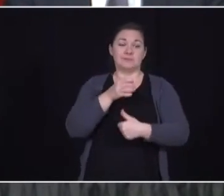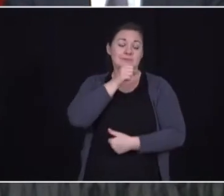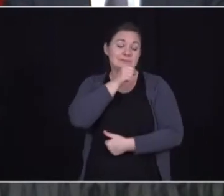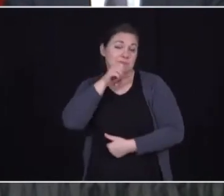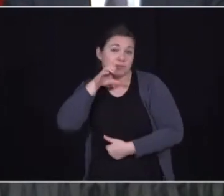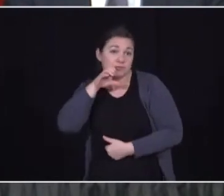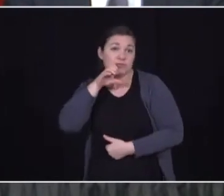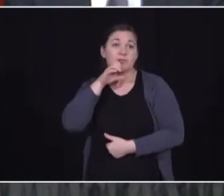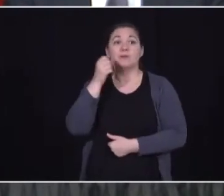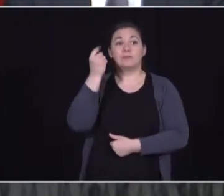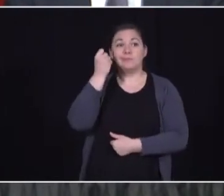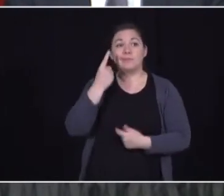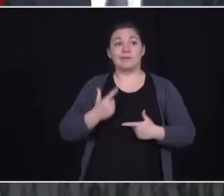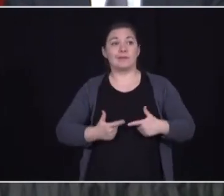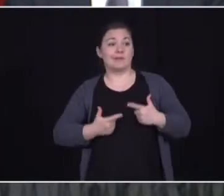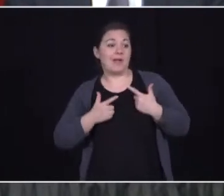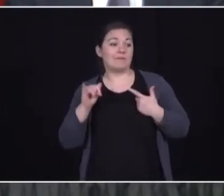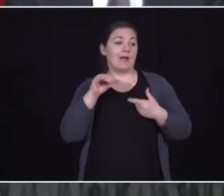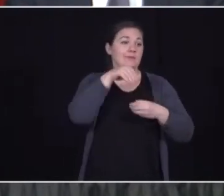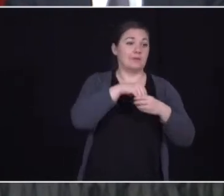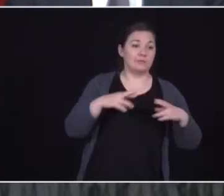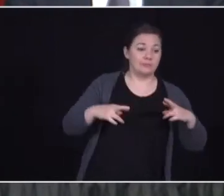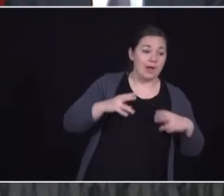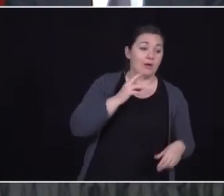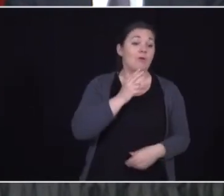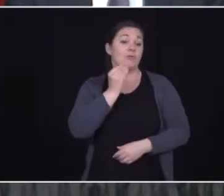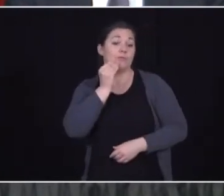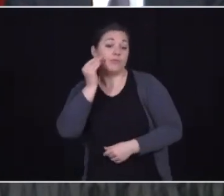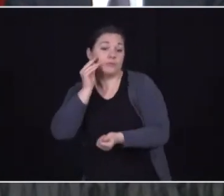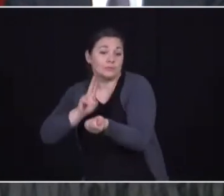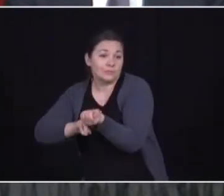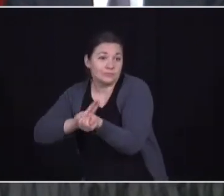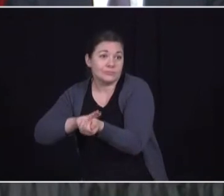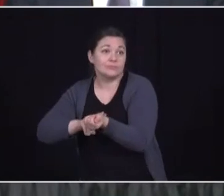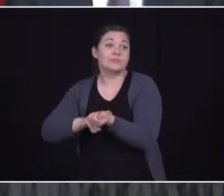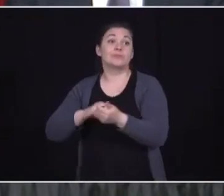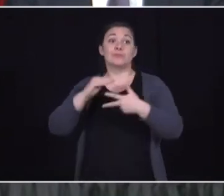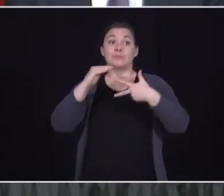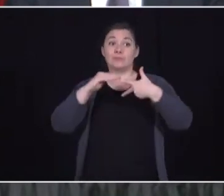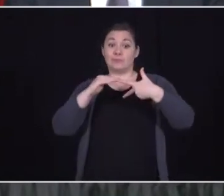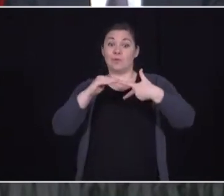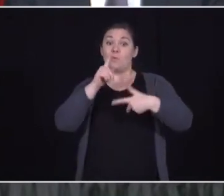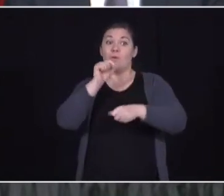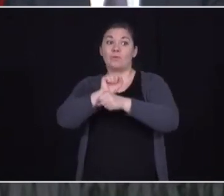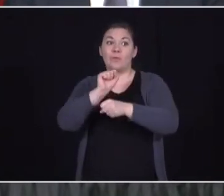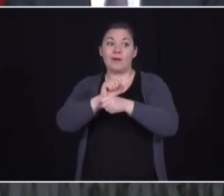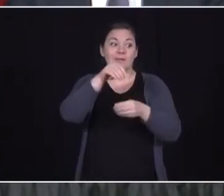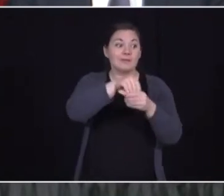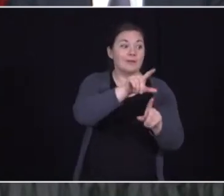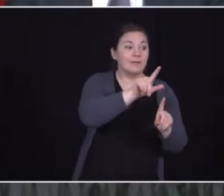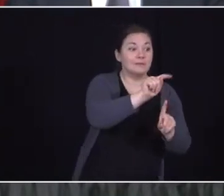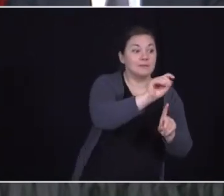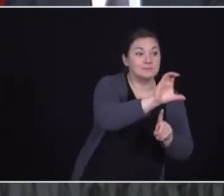be populations that are vaccinated during the period of time for approximately March, and those will be those seniors who live in